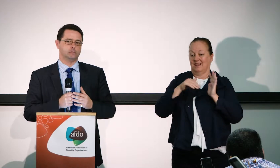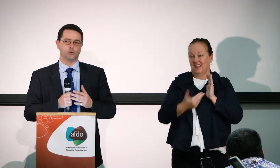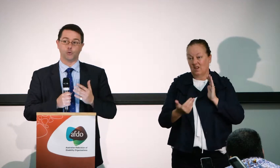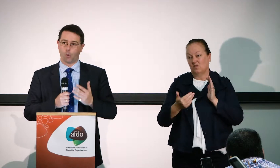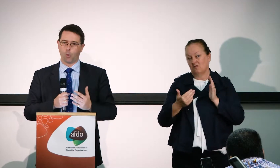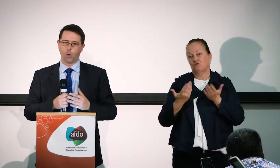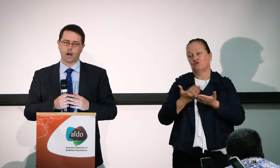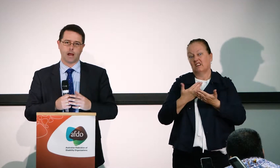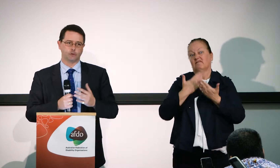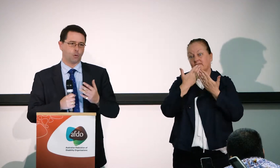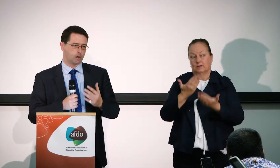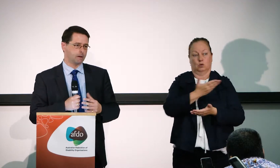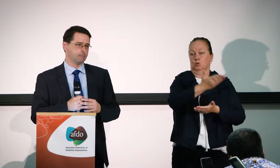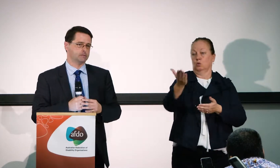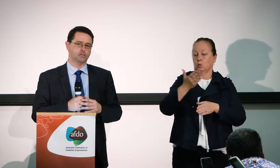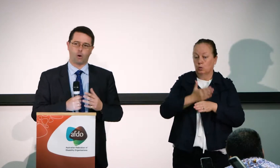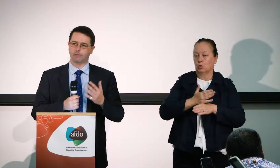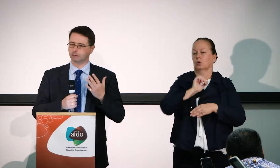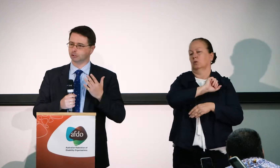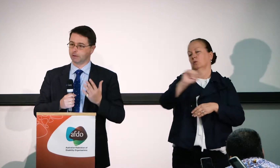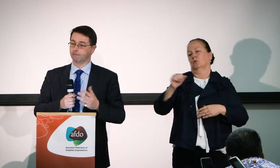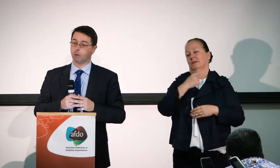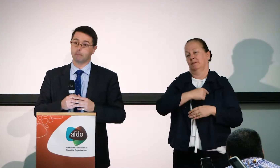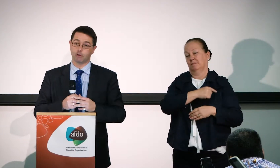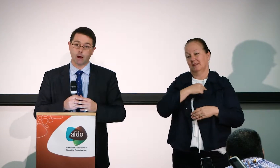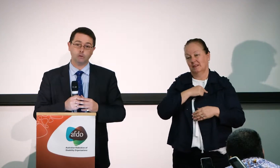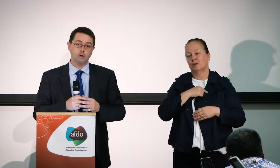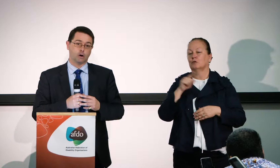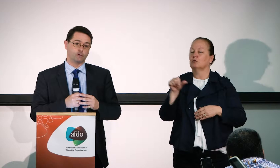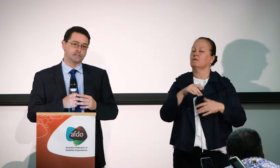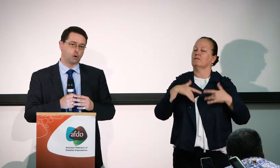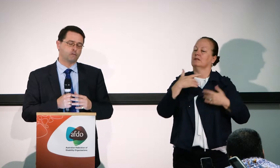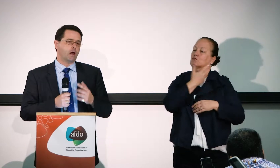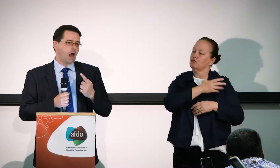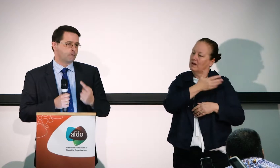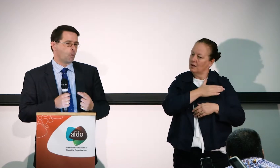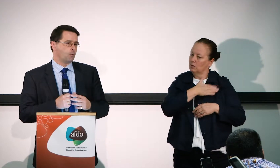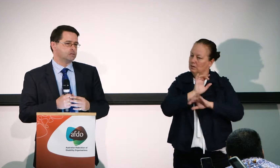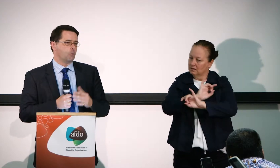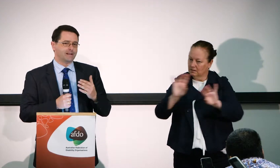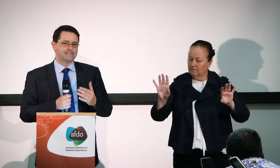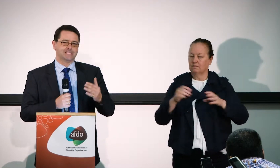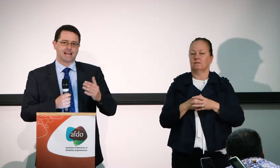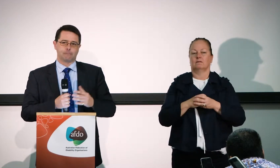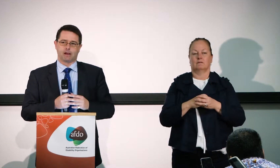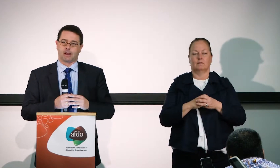is testament to your work and to your commitment, So I think that you should be very proud of yourselves and of course we need to keep moving forward